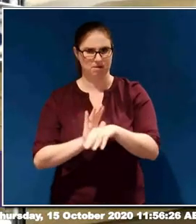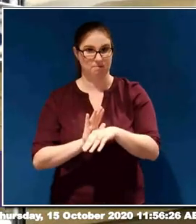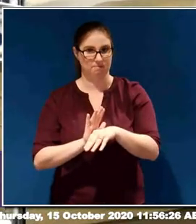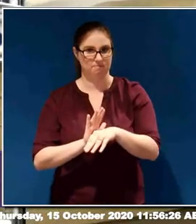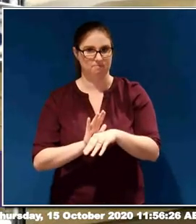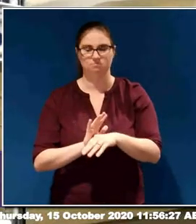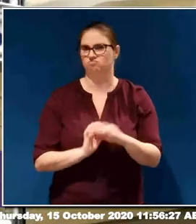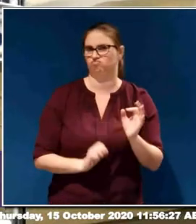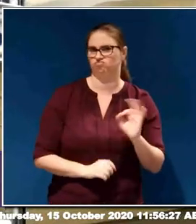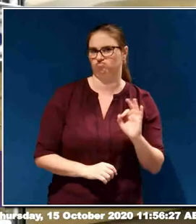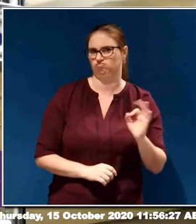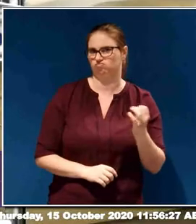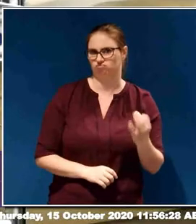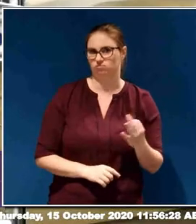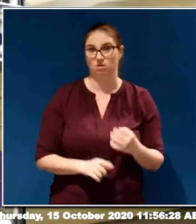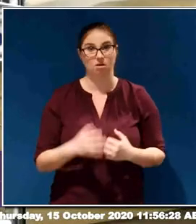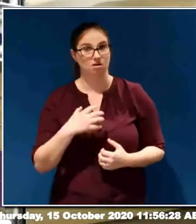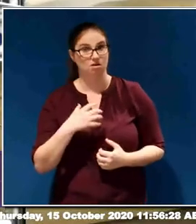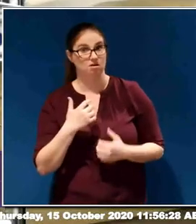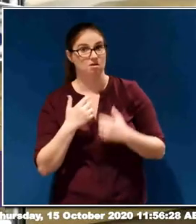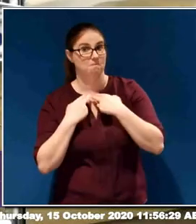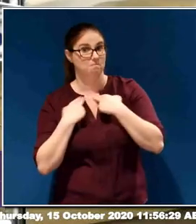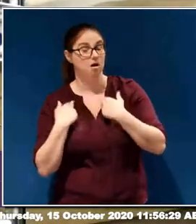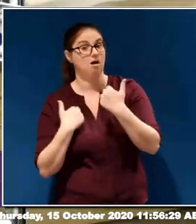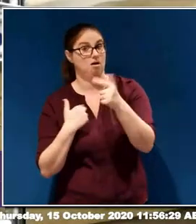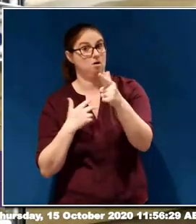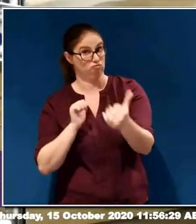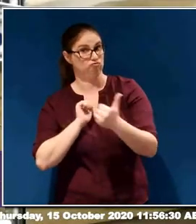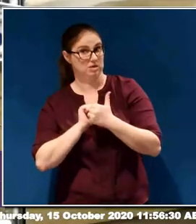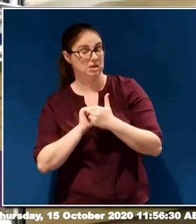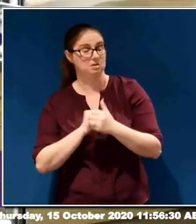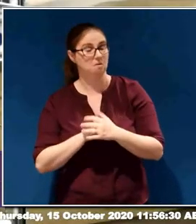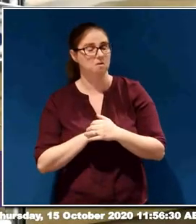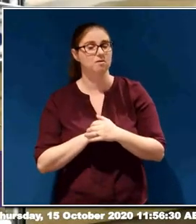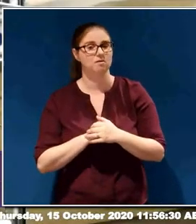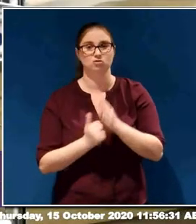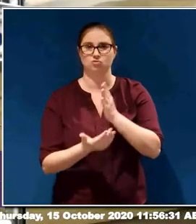So it comes down to the individual PEO as to how they're going